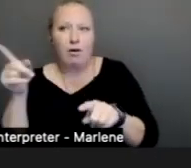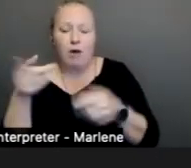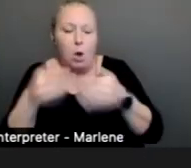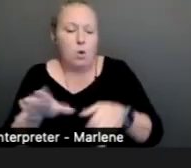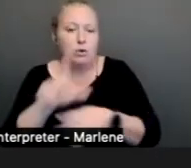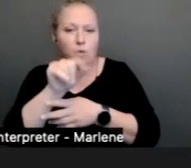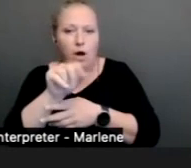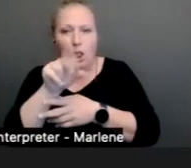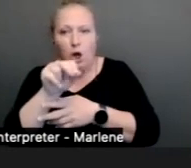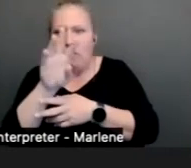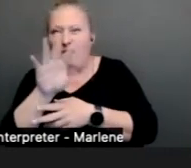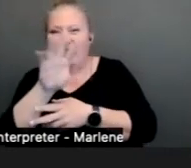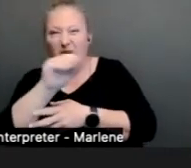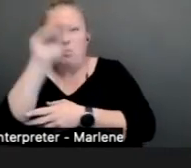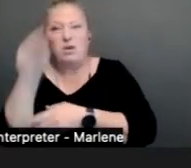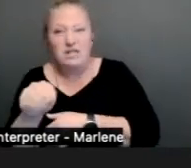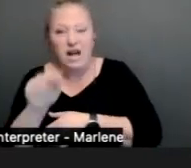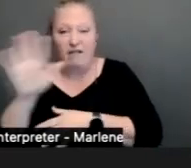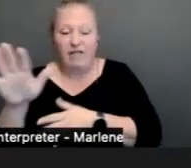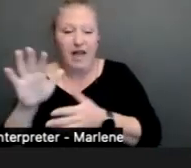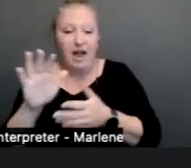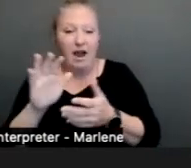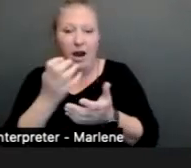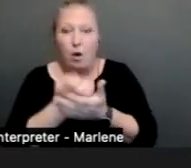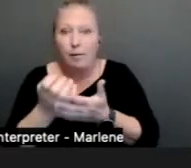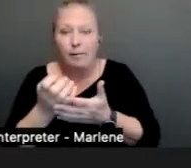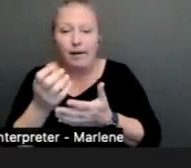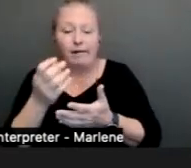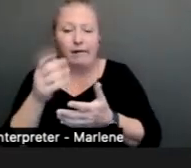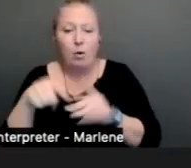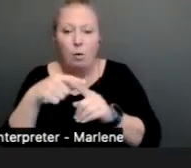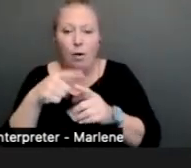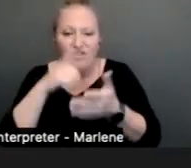40 50% of their devices when they check them out whether hotspots or whatever. And it's like how